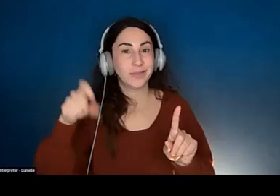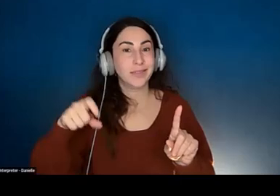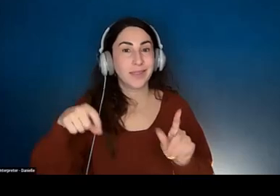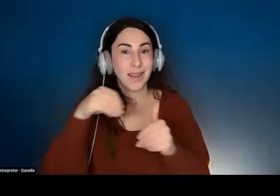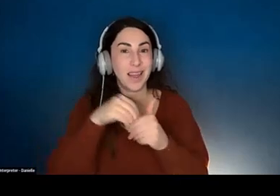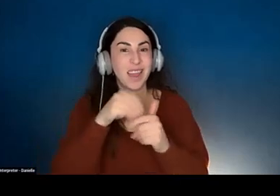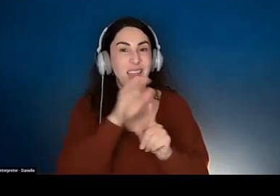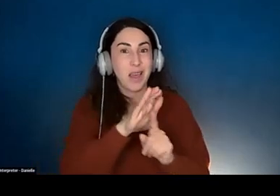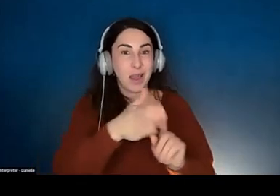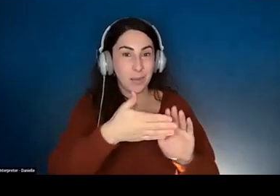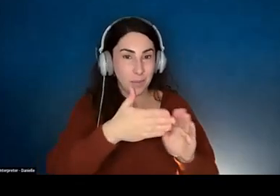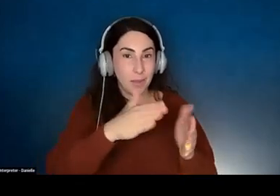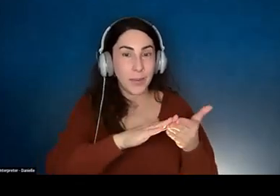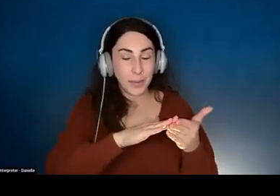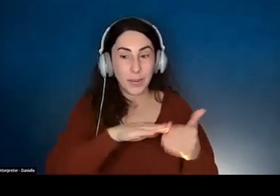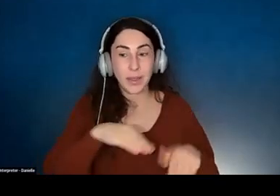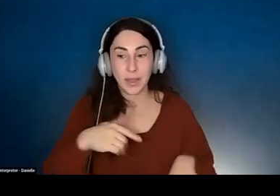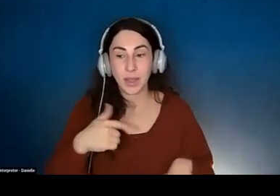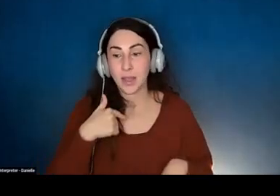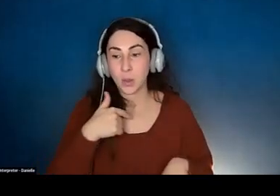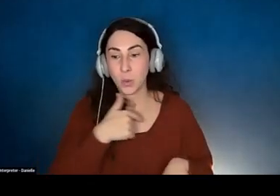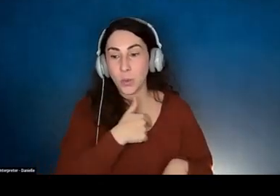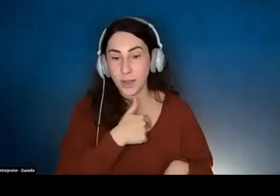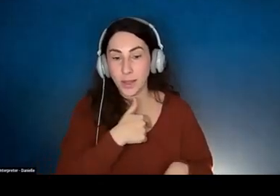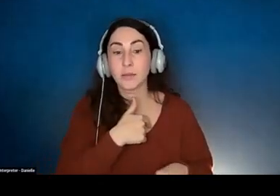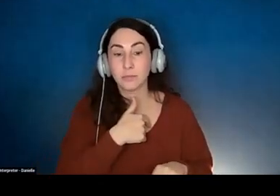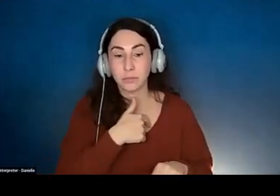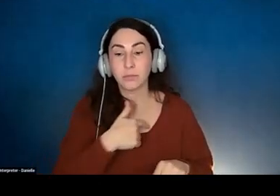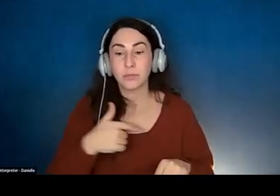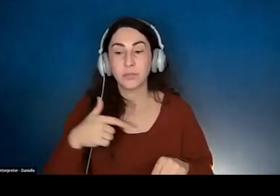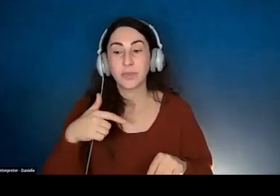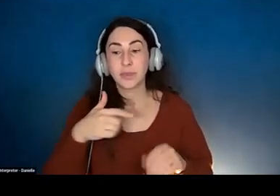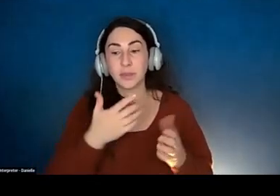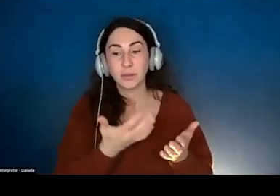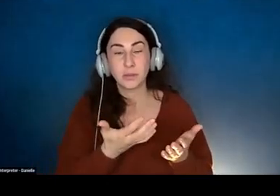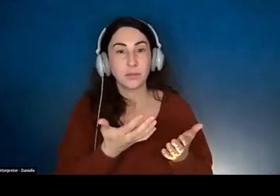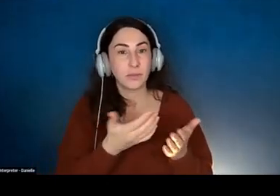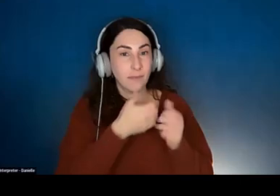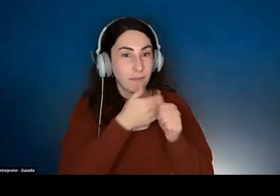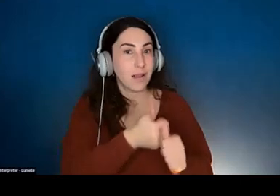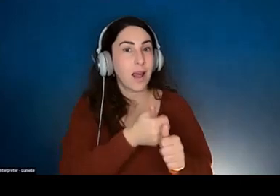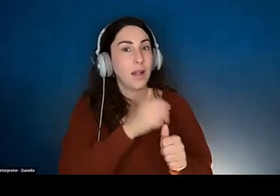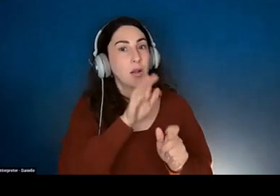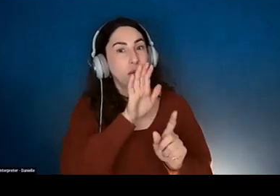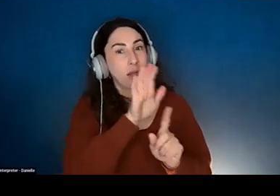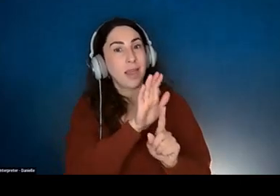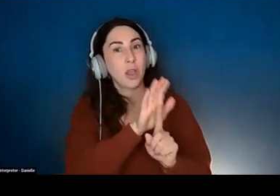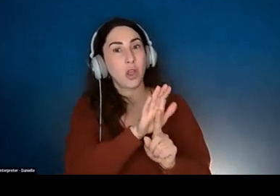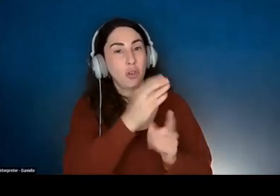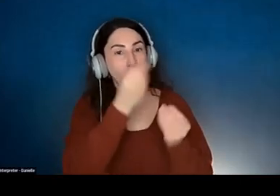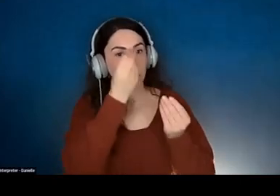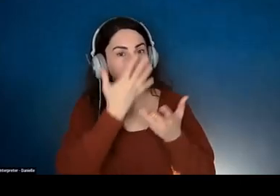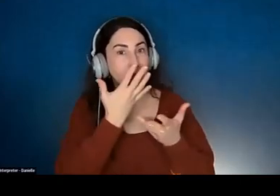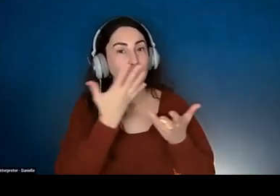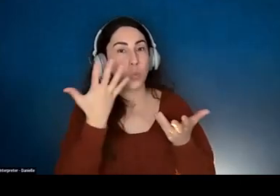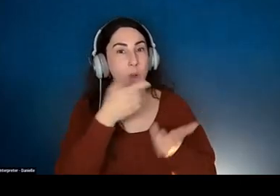You know, we've really taken their guidance and what they need, what those barriers are, and support